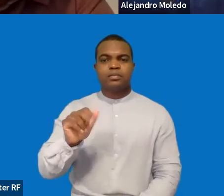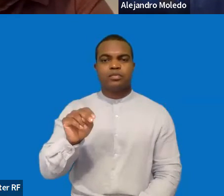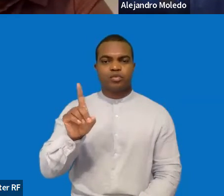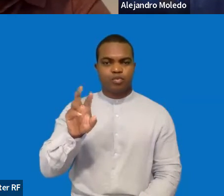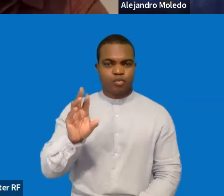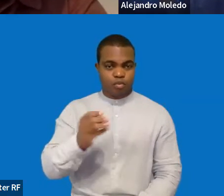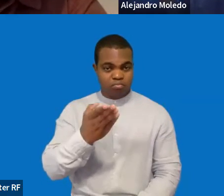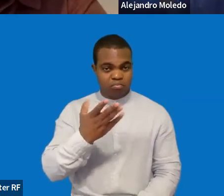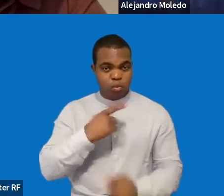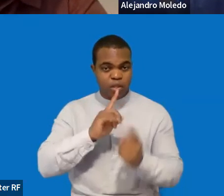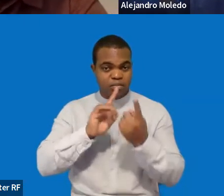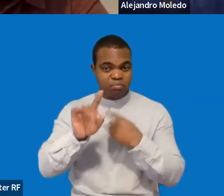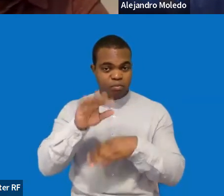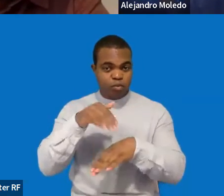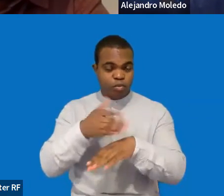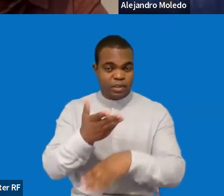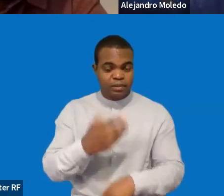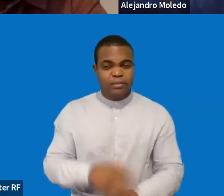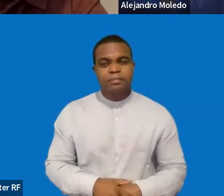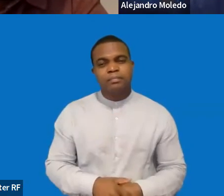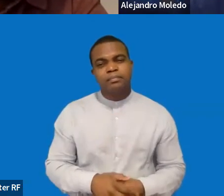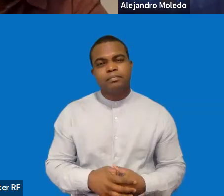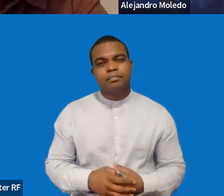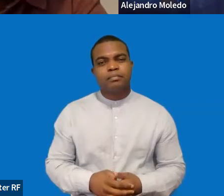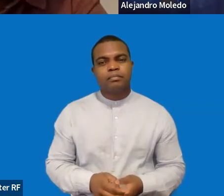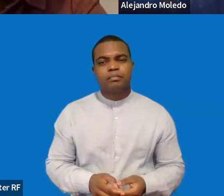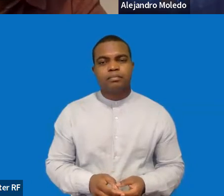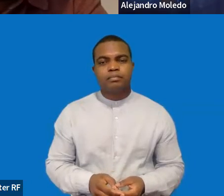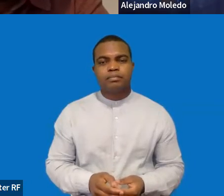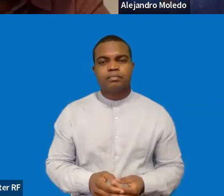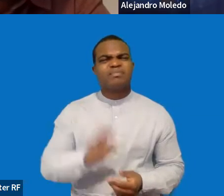Yes. The questions are related to the digital version of the card.